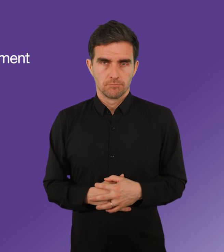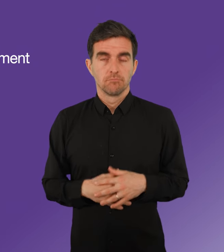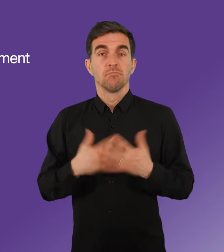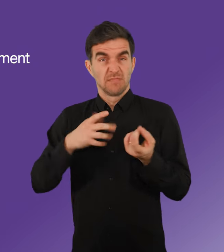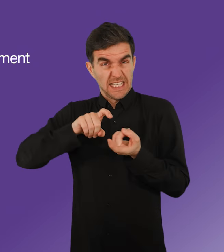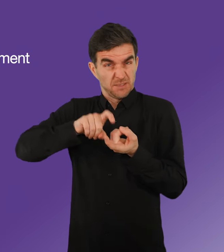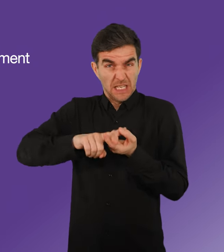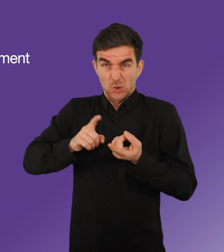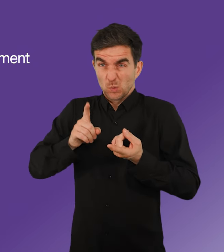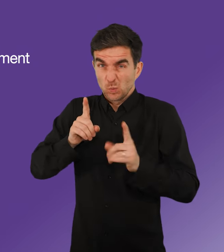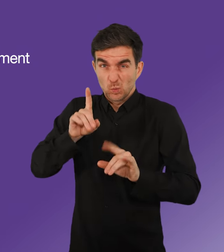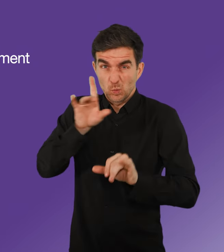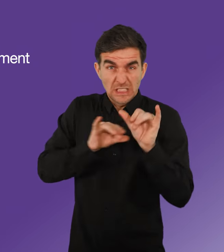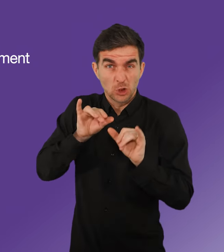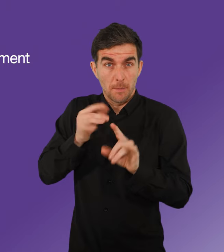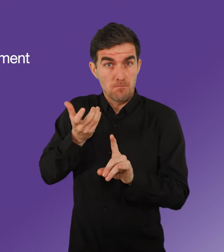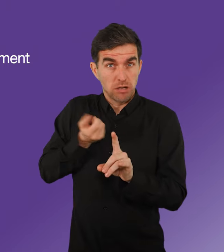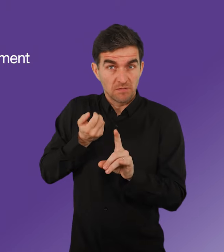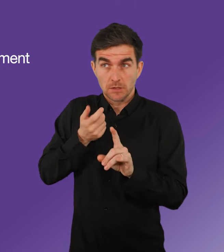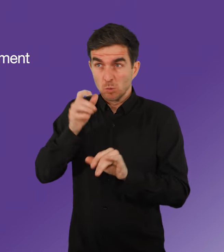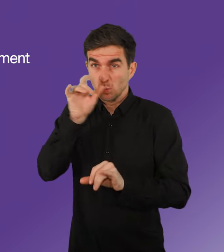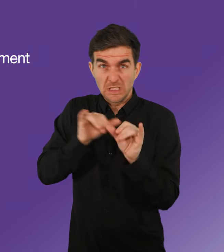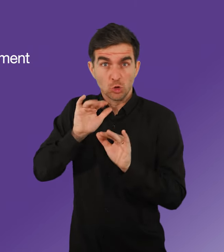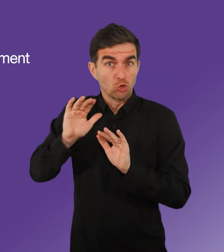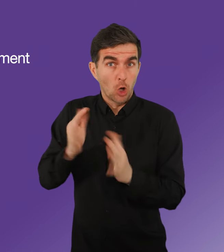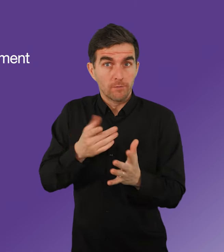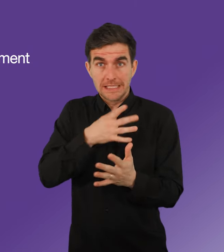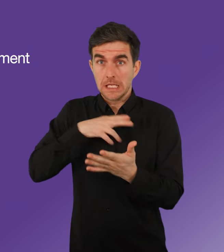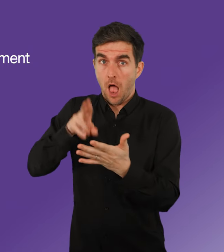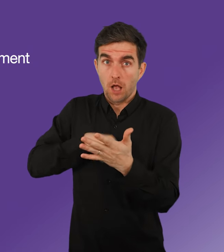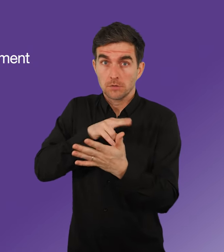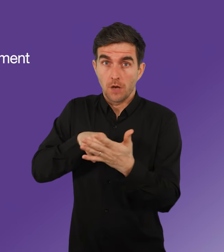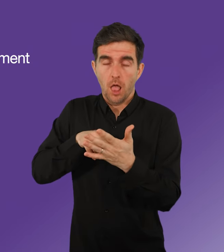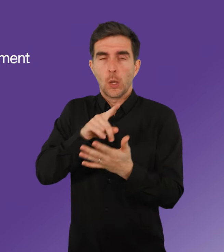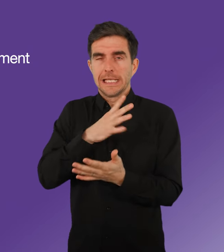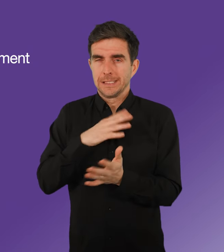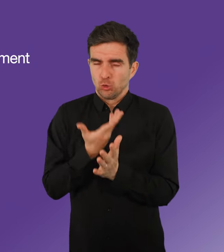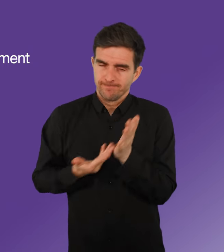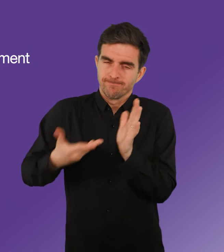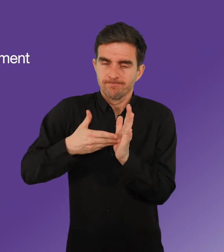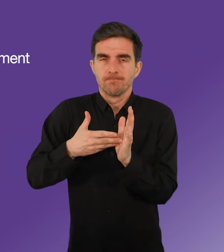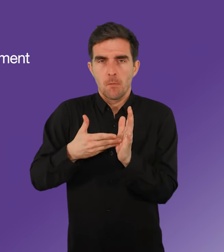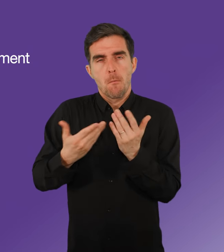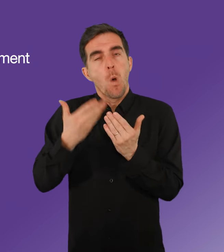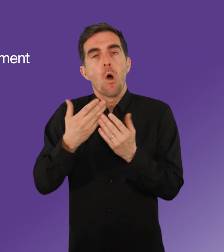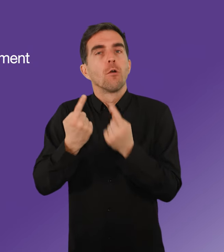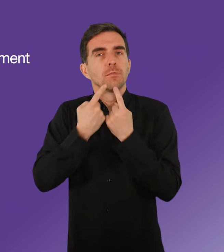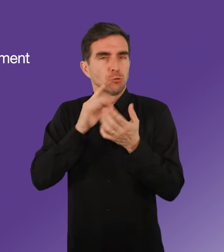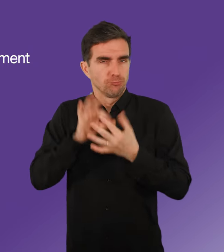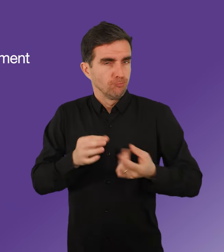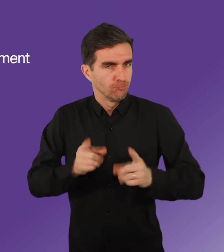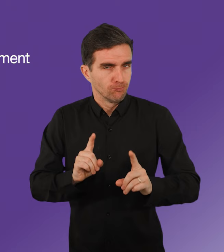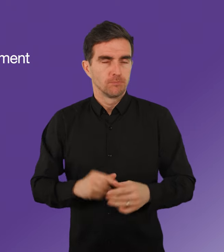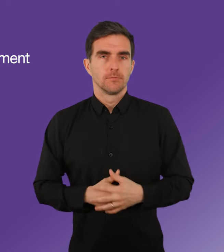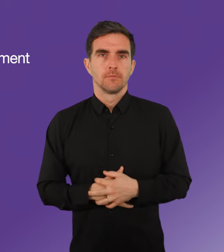Depending on what benefits or services you need to cancel, you will also need the following information: